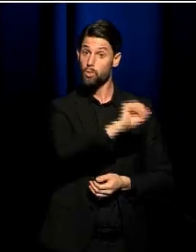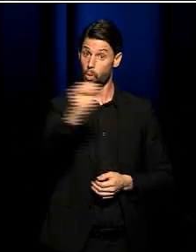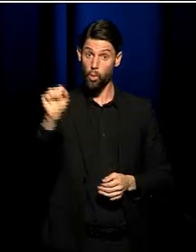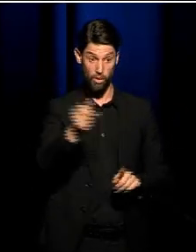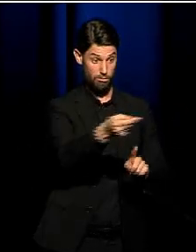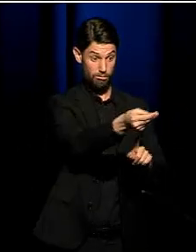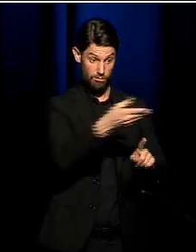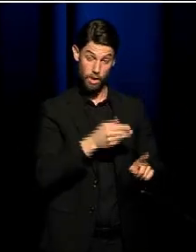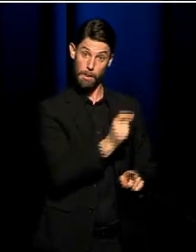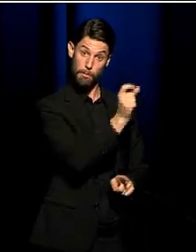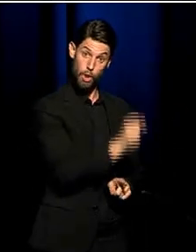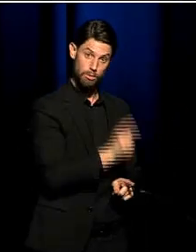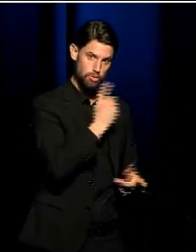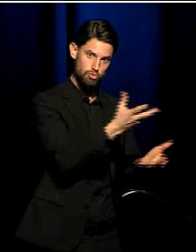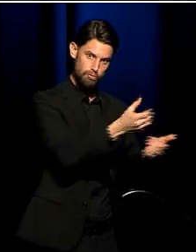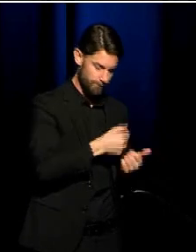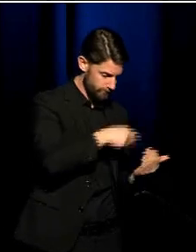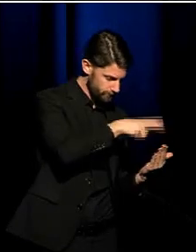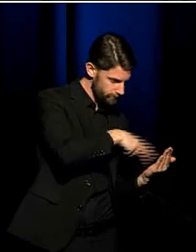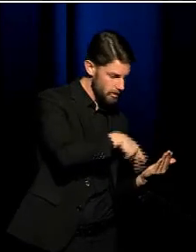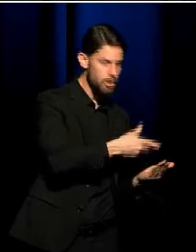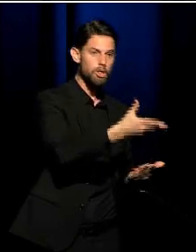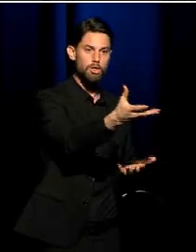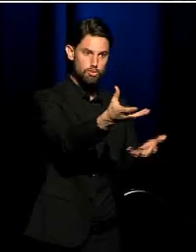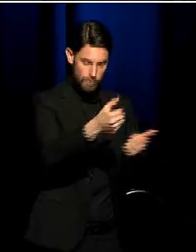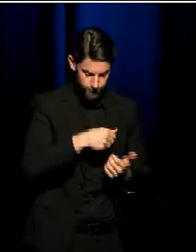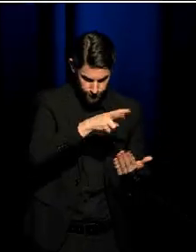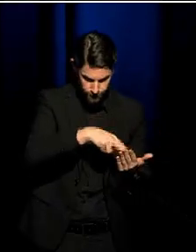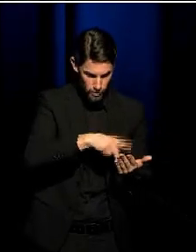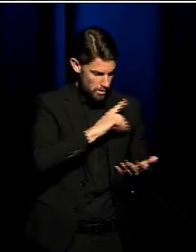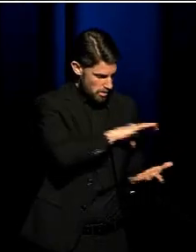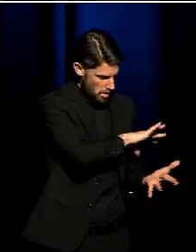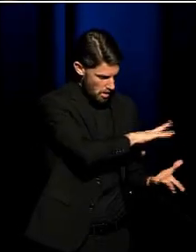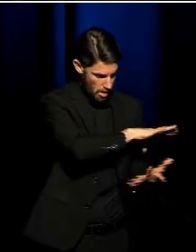the Commission. All submissions will be used to guide and inform the work of the